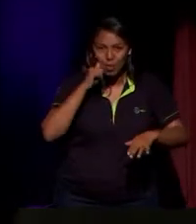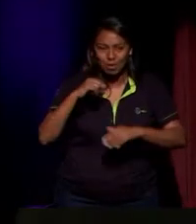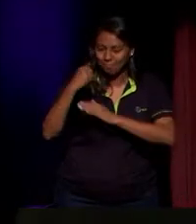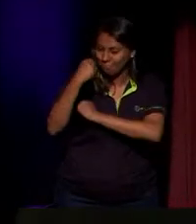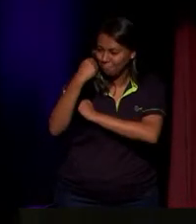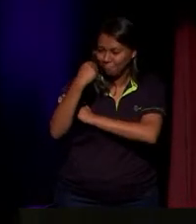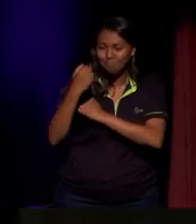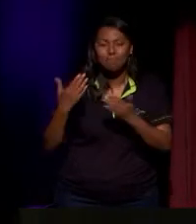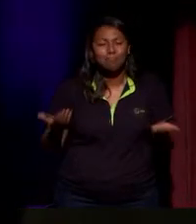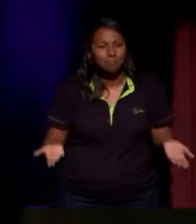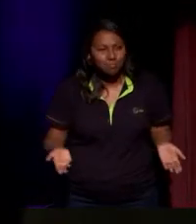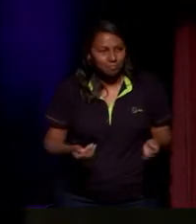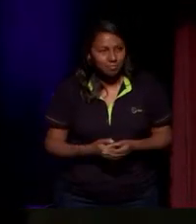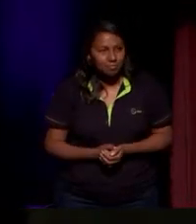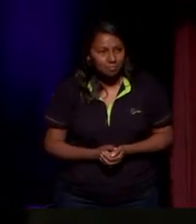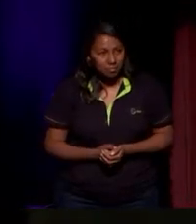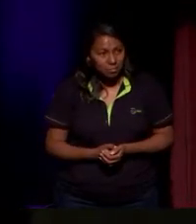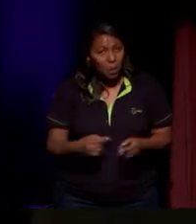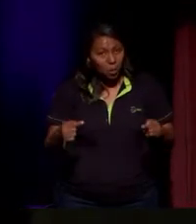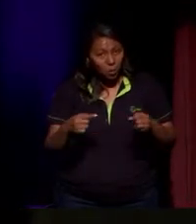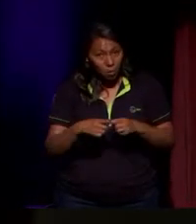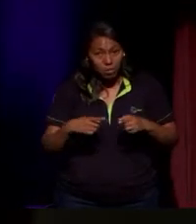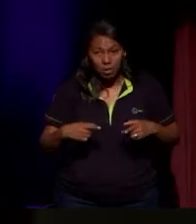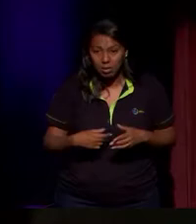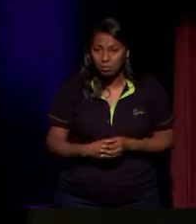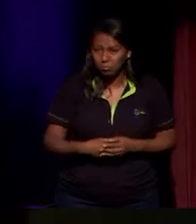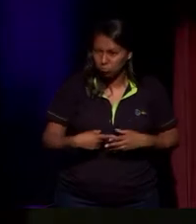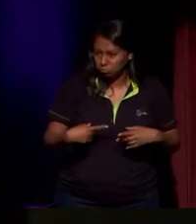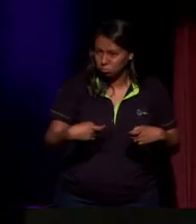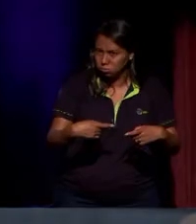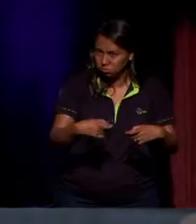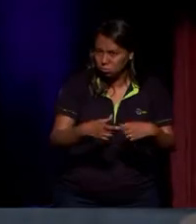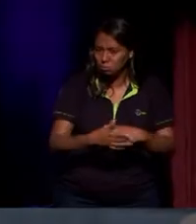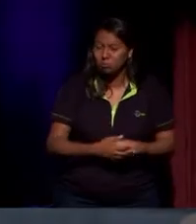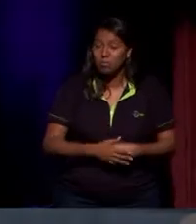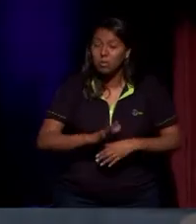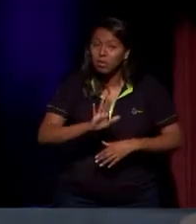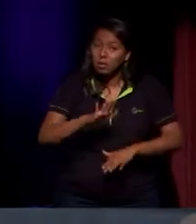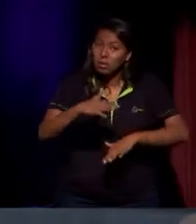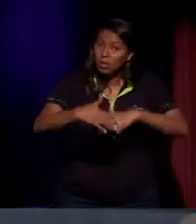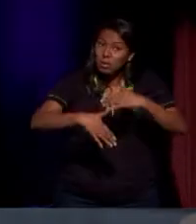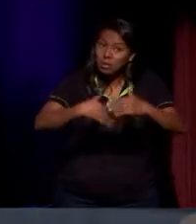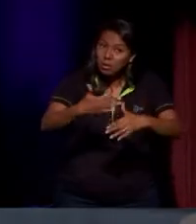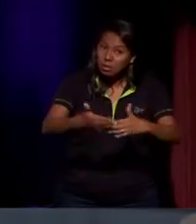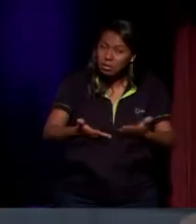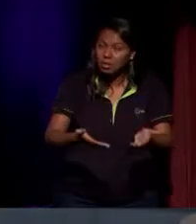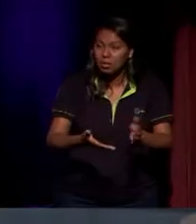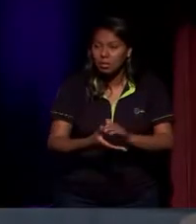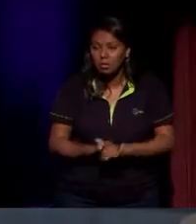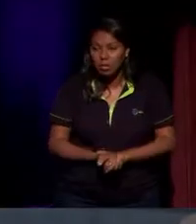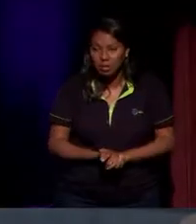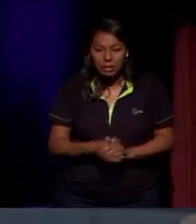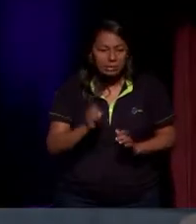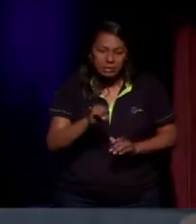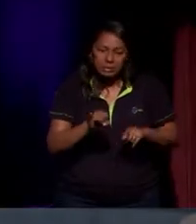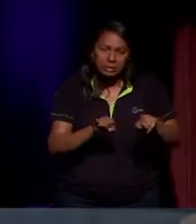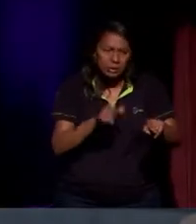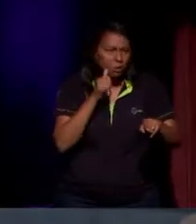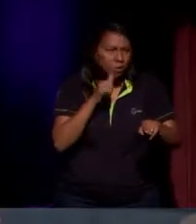who inherits from the armed struggle, but that later, with or without these women of armed struggle,